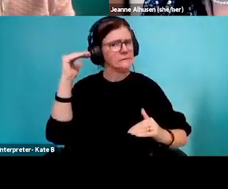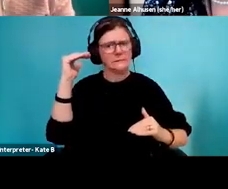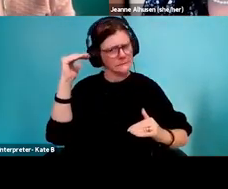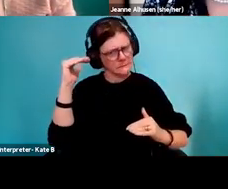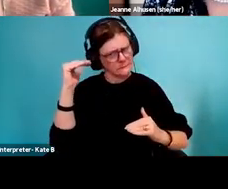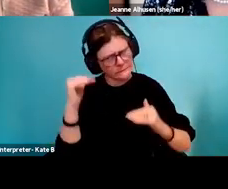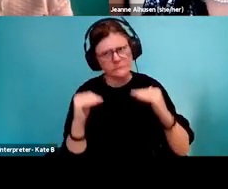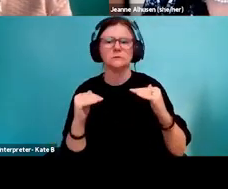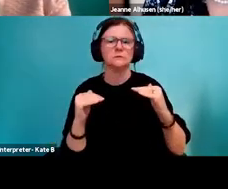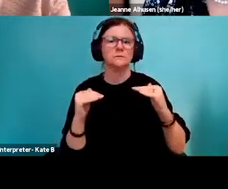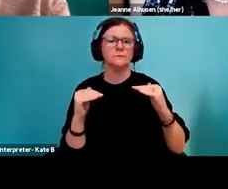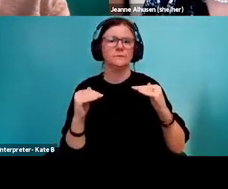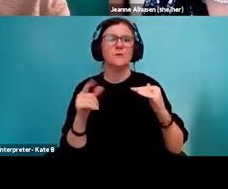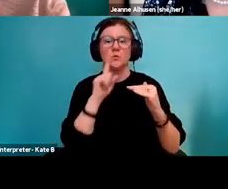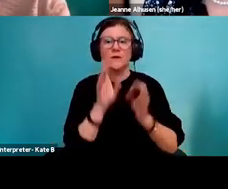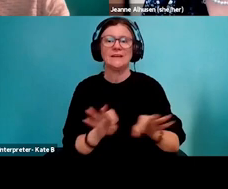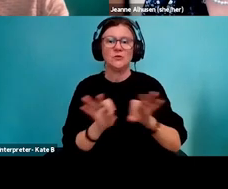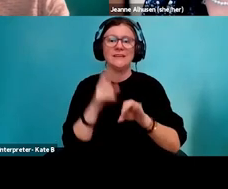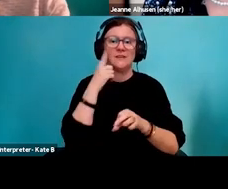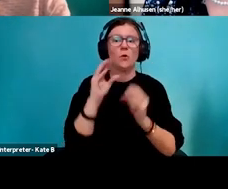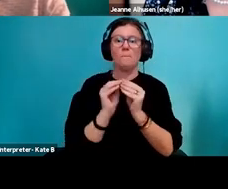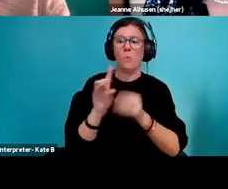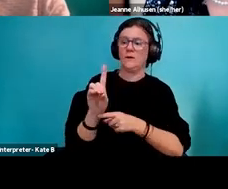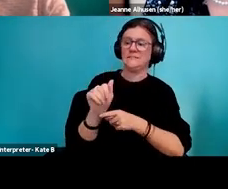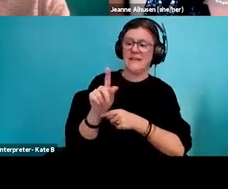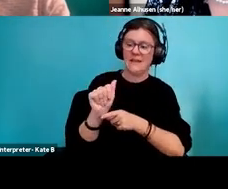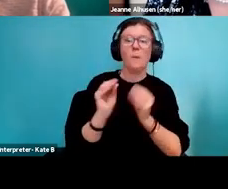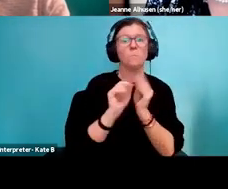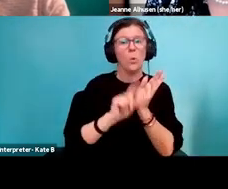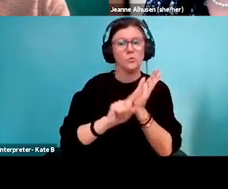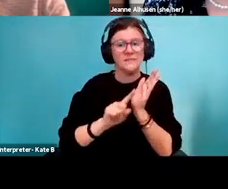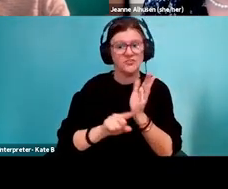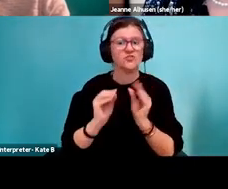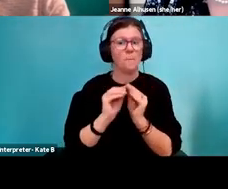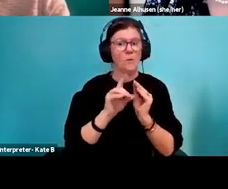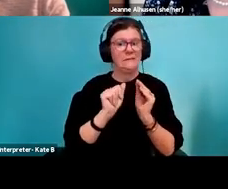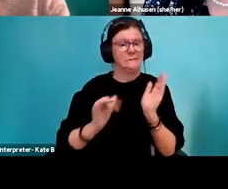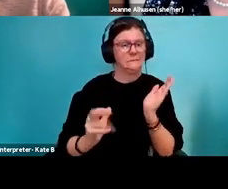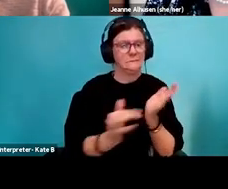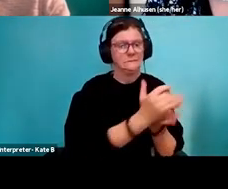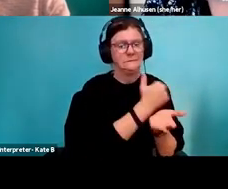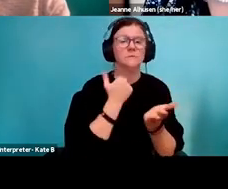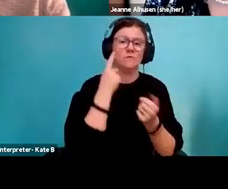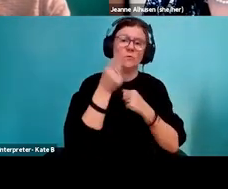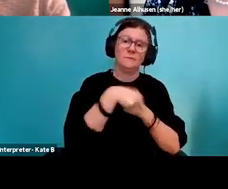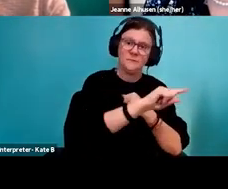need for improved data and data collection in population-based data sets, on diverse